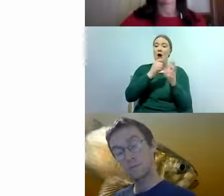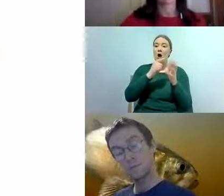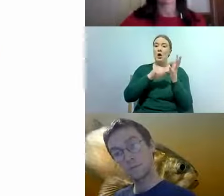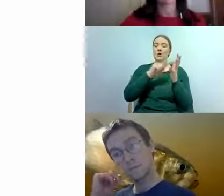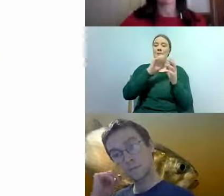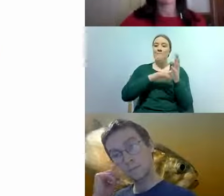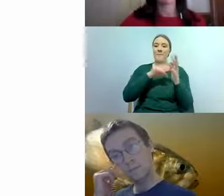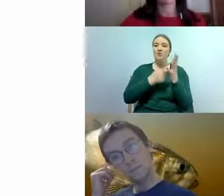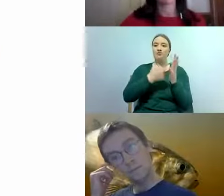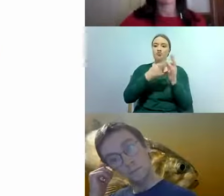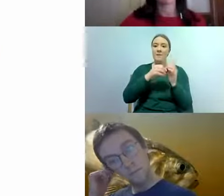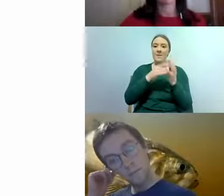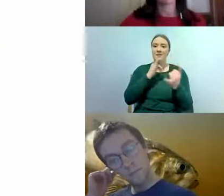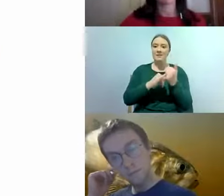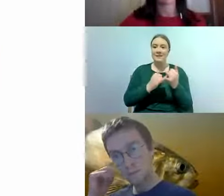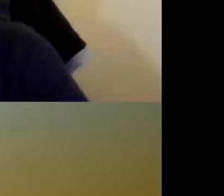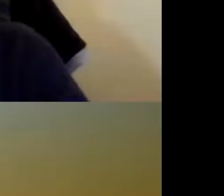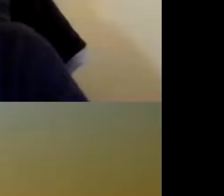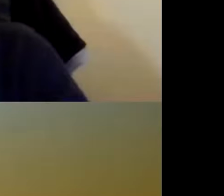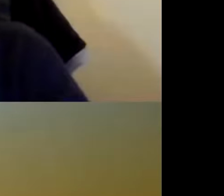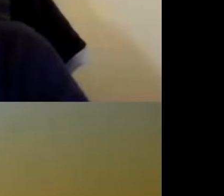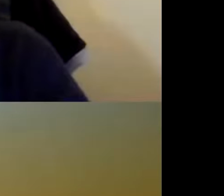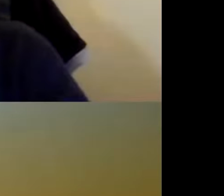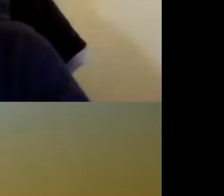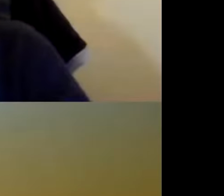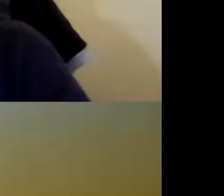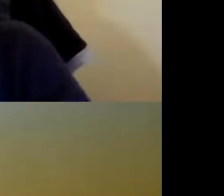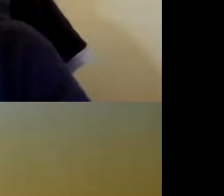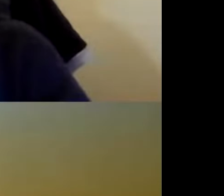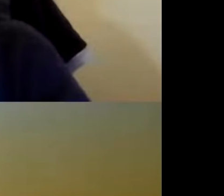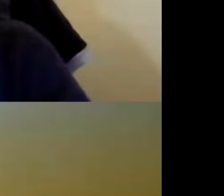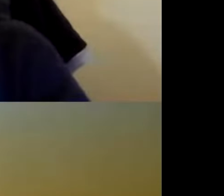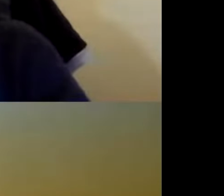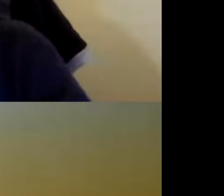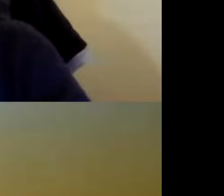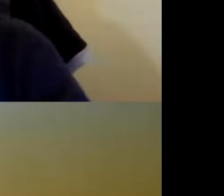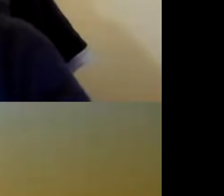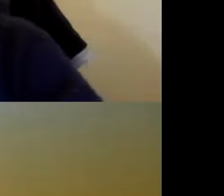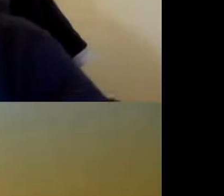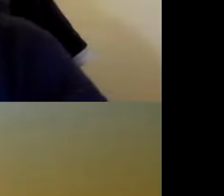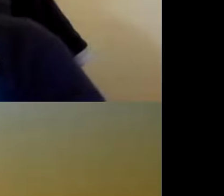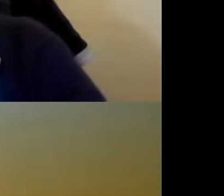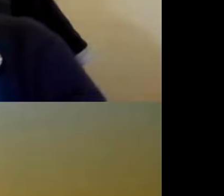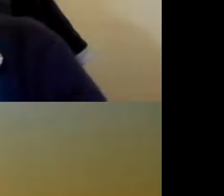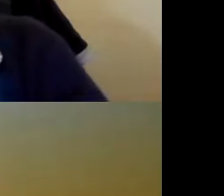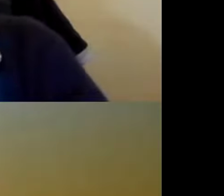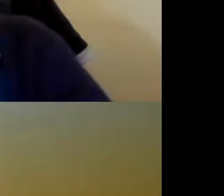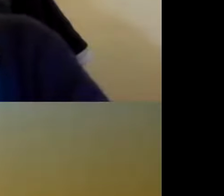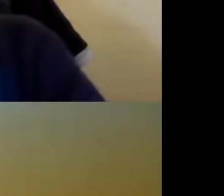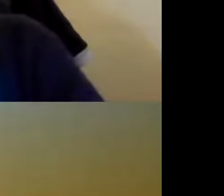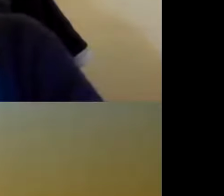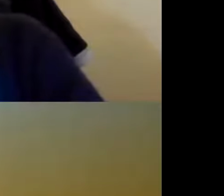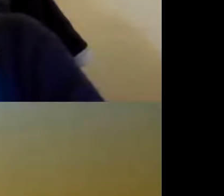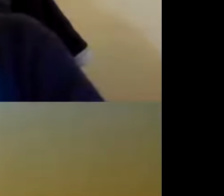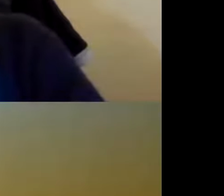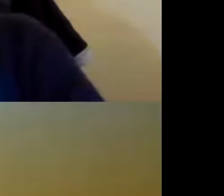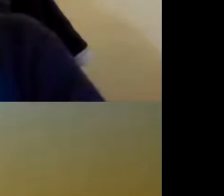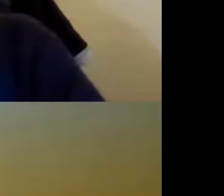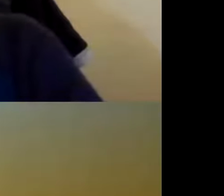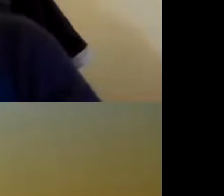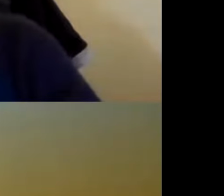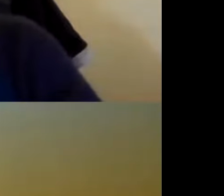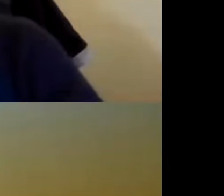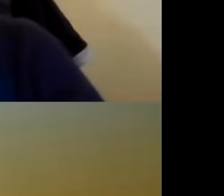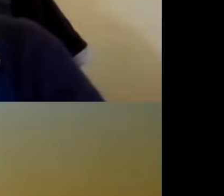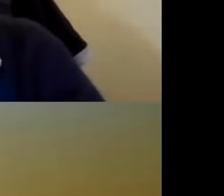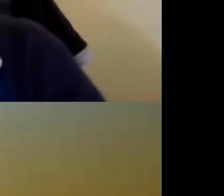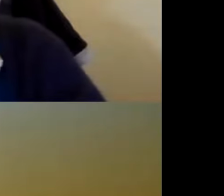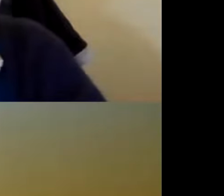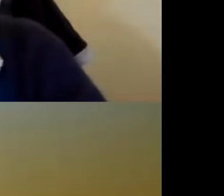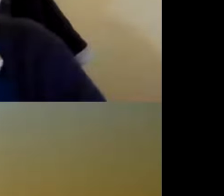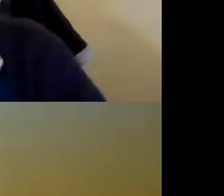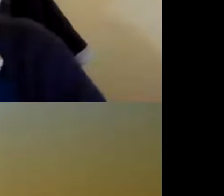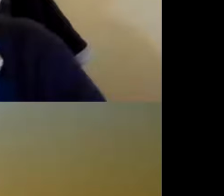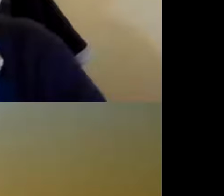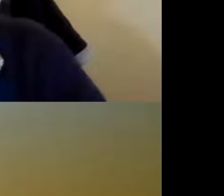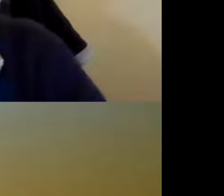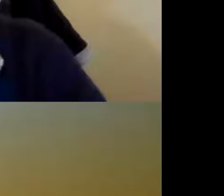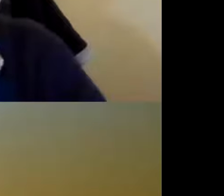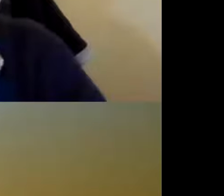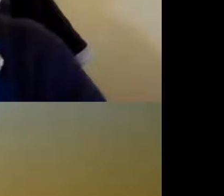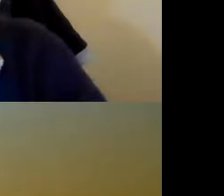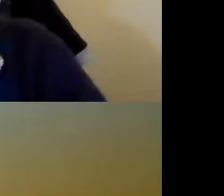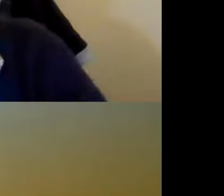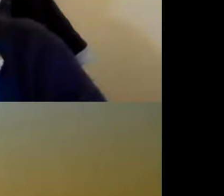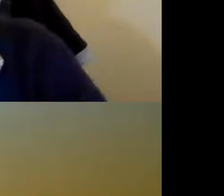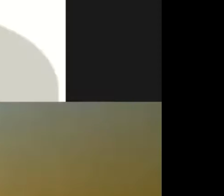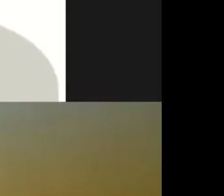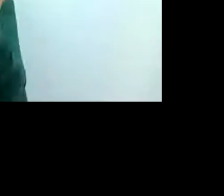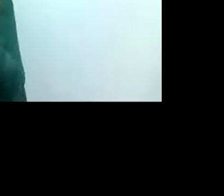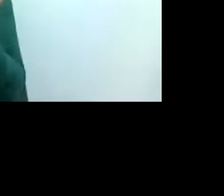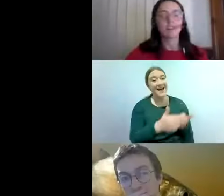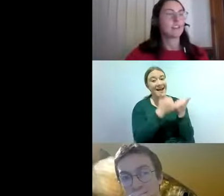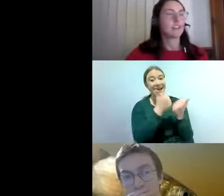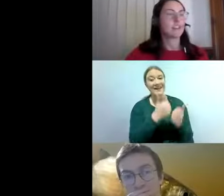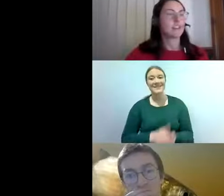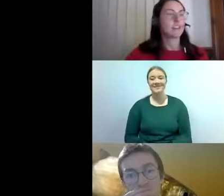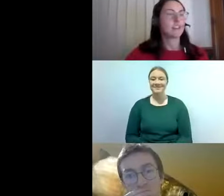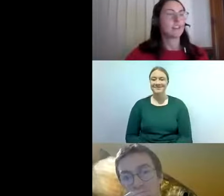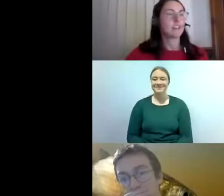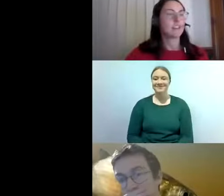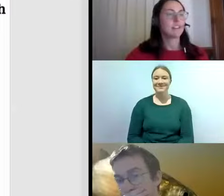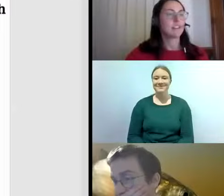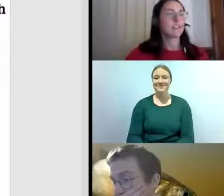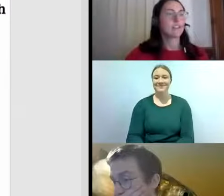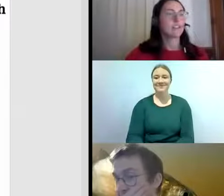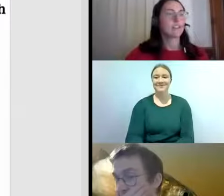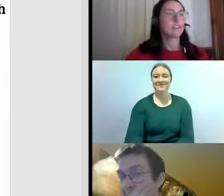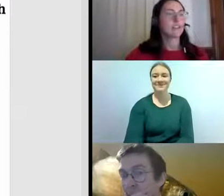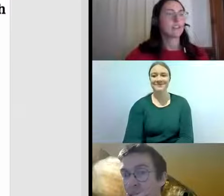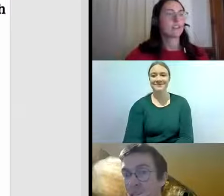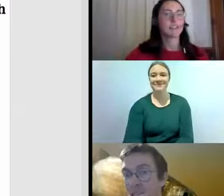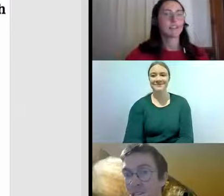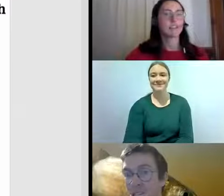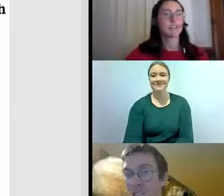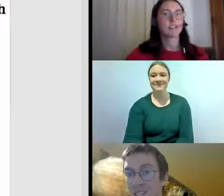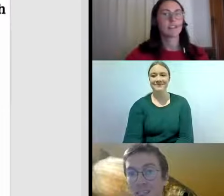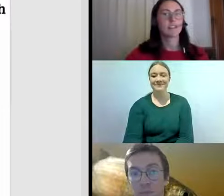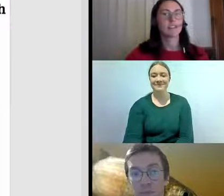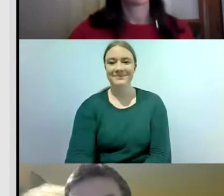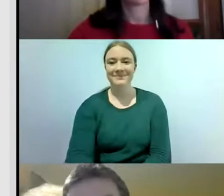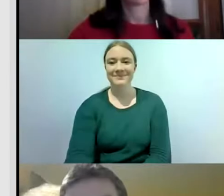just stop screen sharing there we go okay i'll pass over to you guys that's great thanks hannah